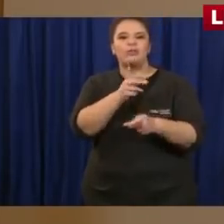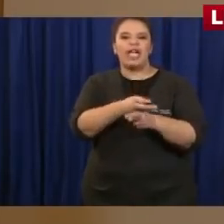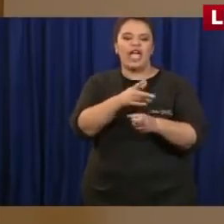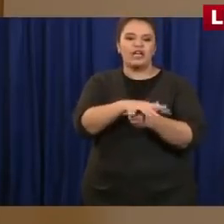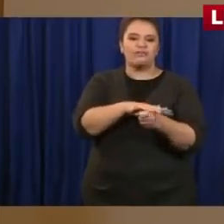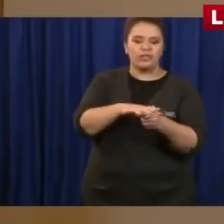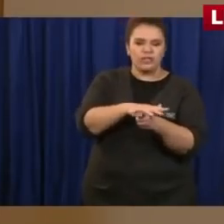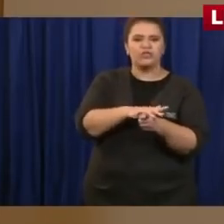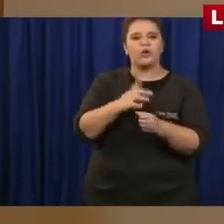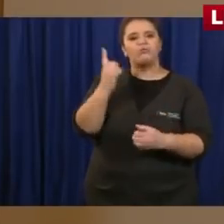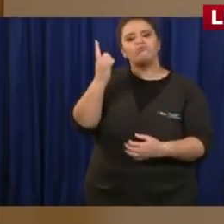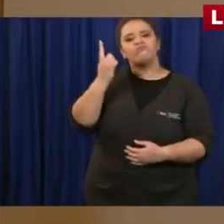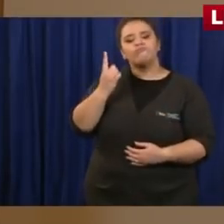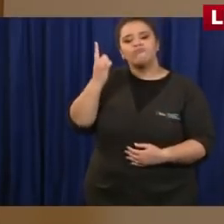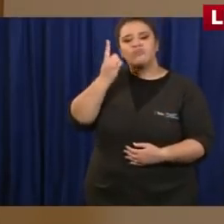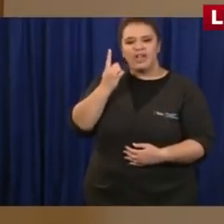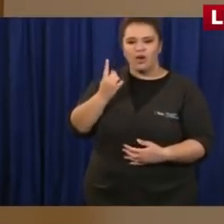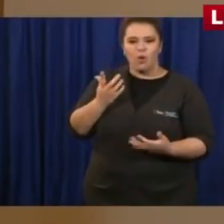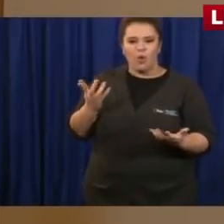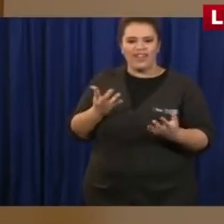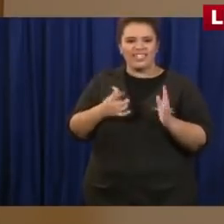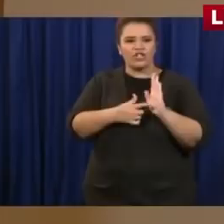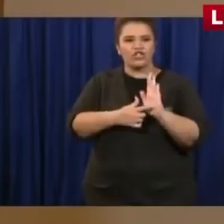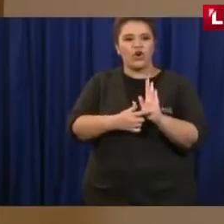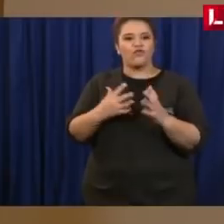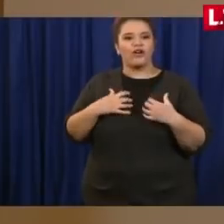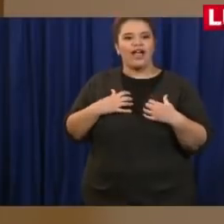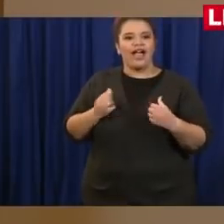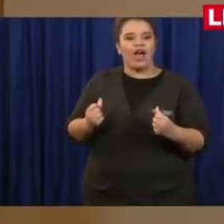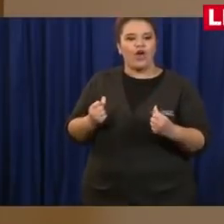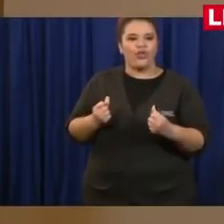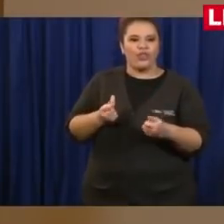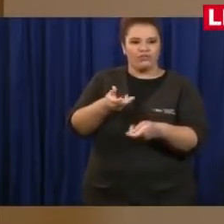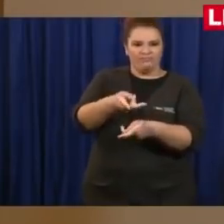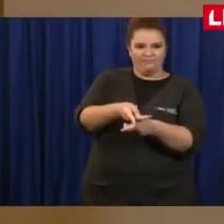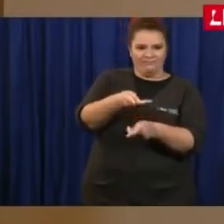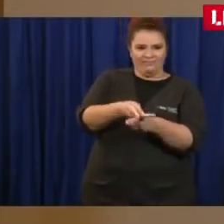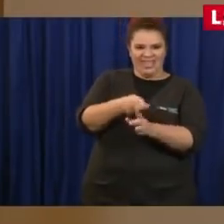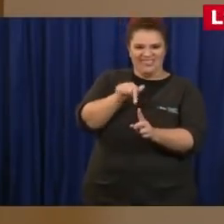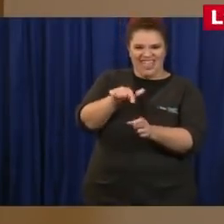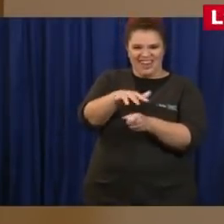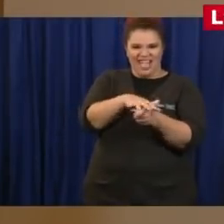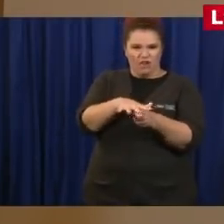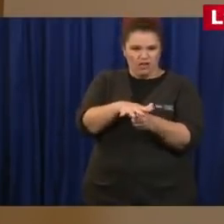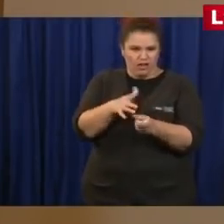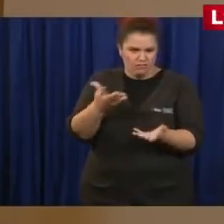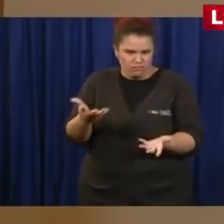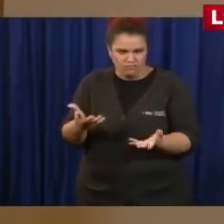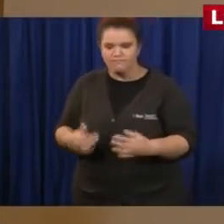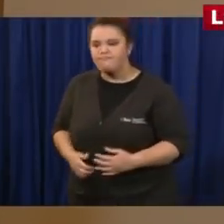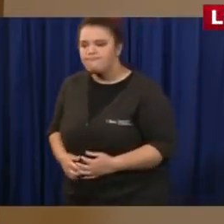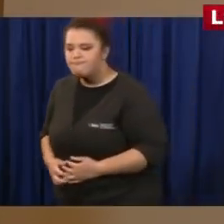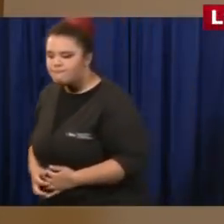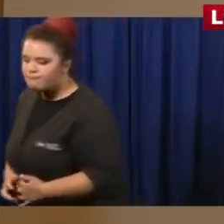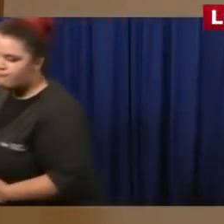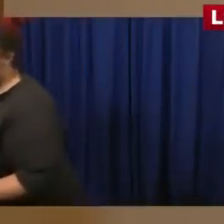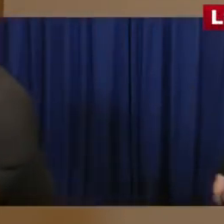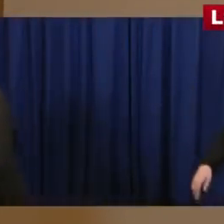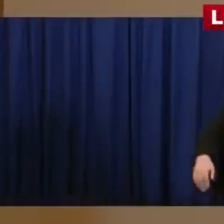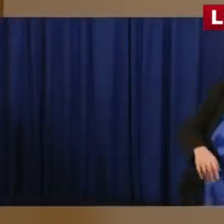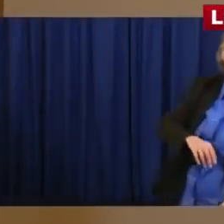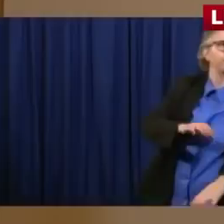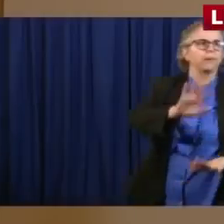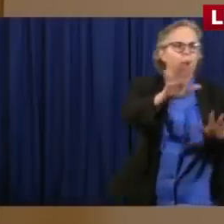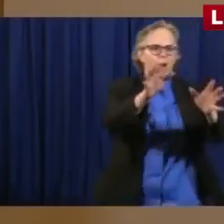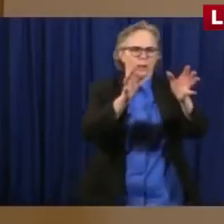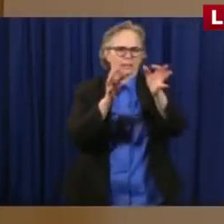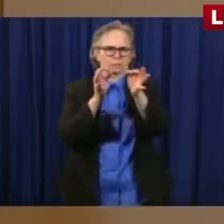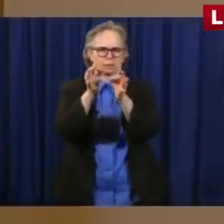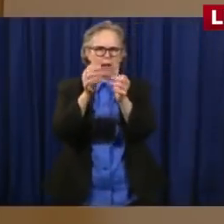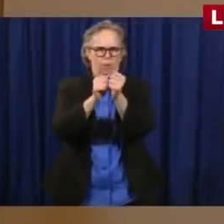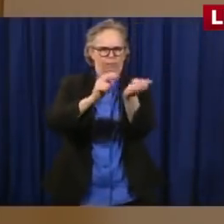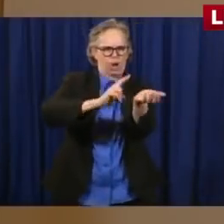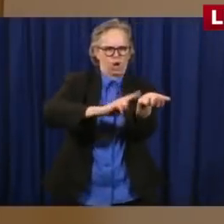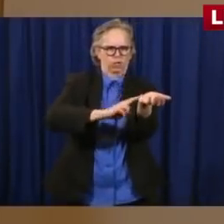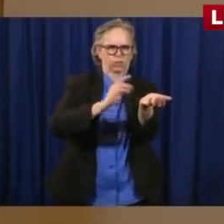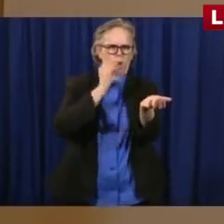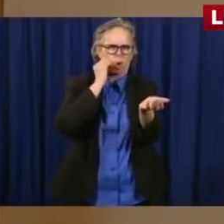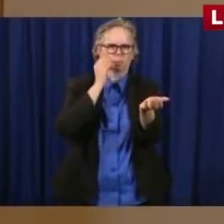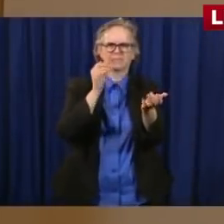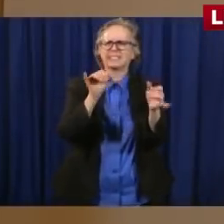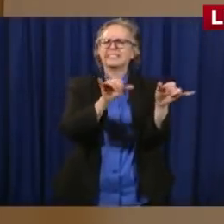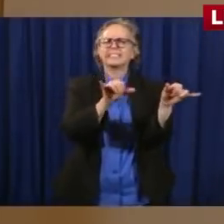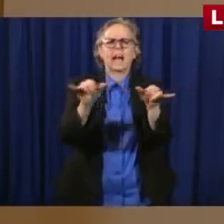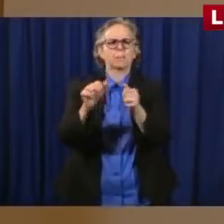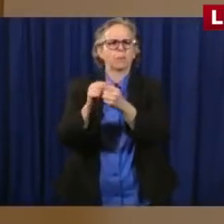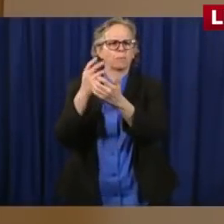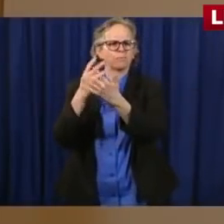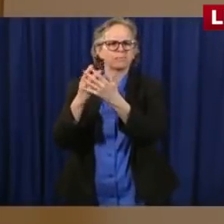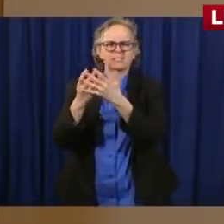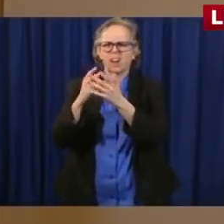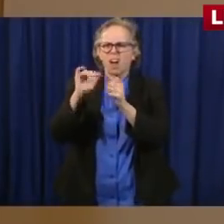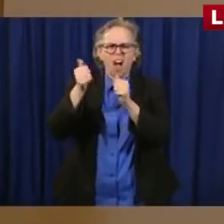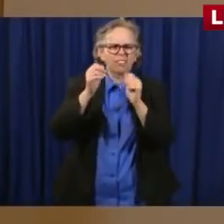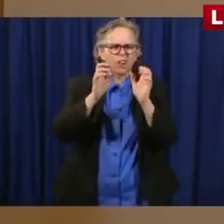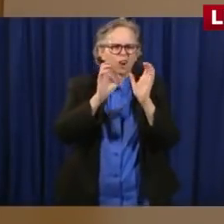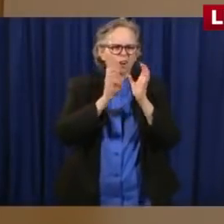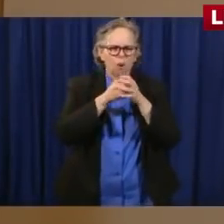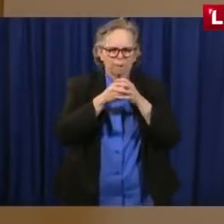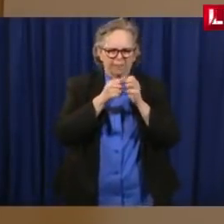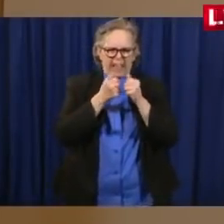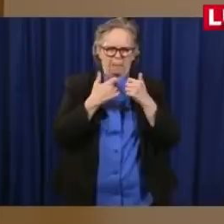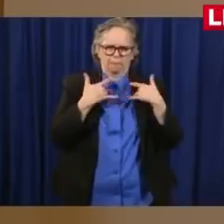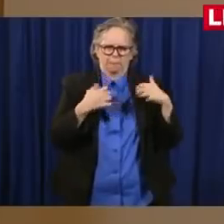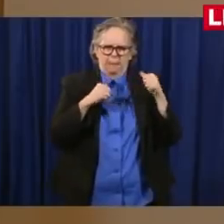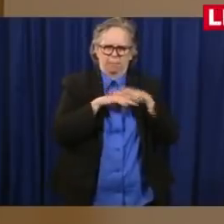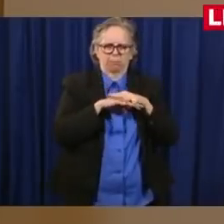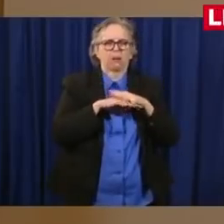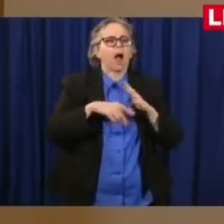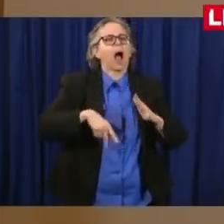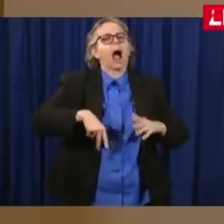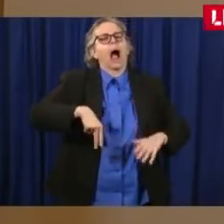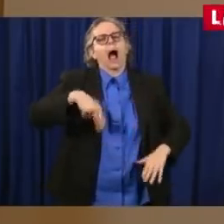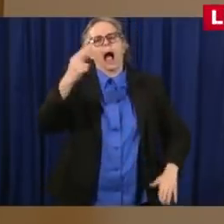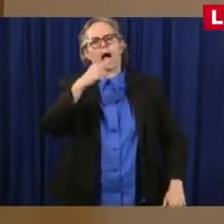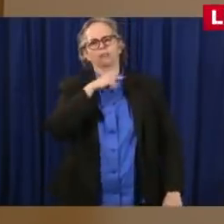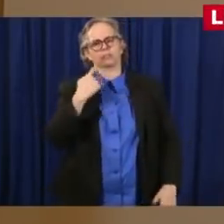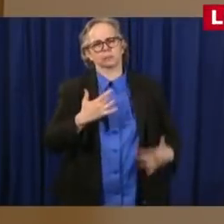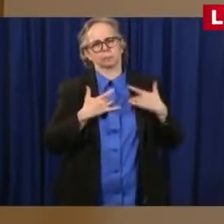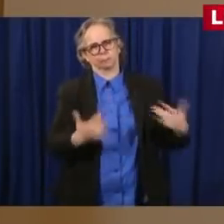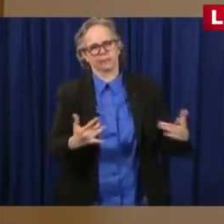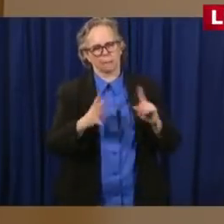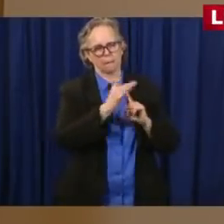WHAT, IF ANY SUPPORT IS THE STATE OFFERING OFFICIALS AND WHAT DOES THIS TREND TELL US?